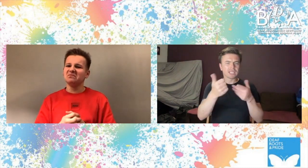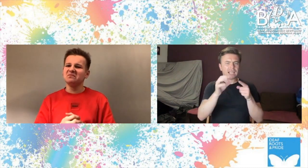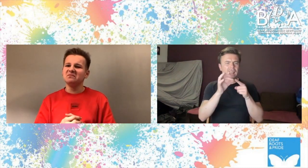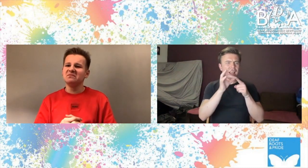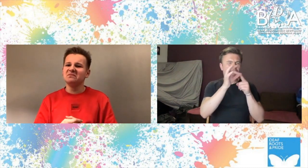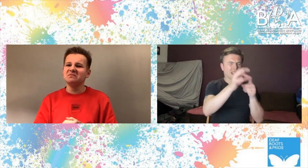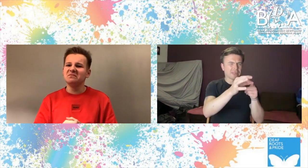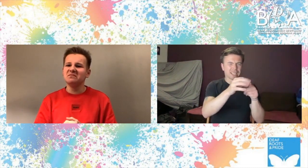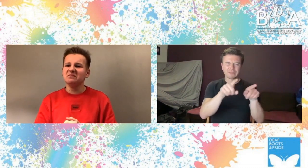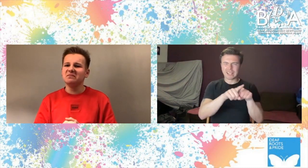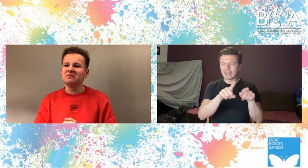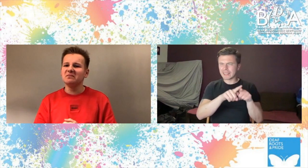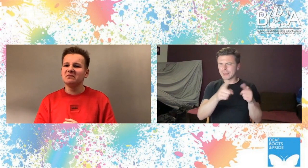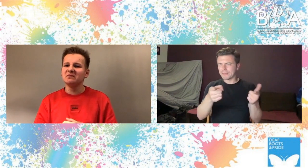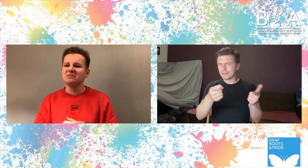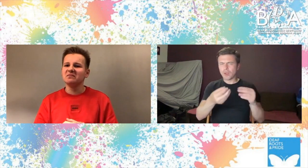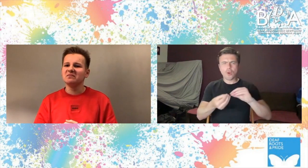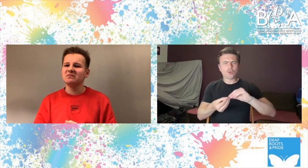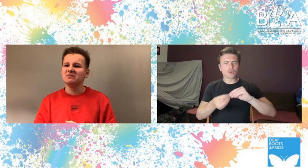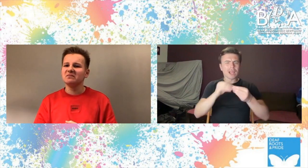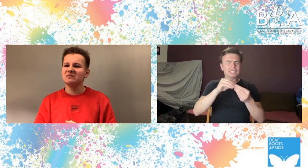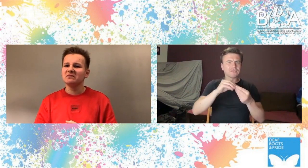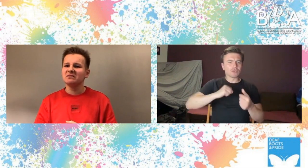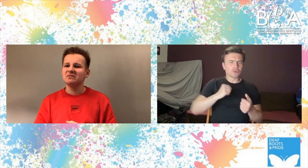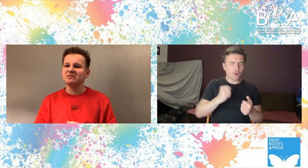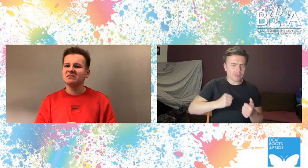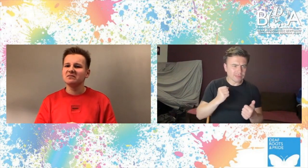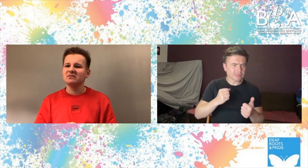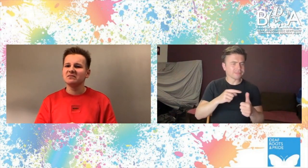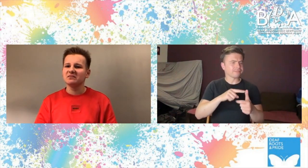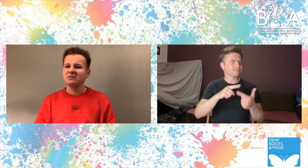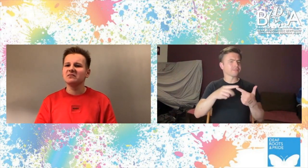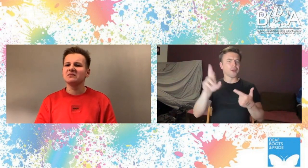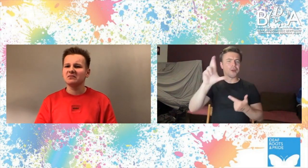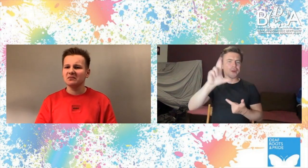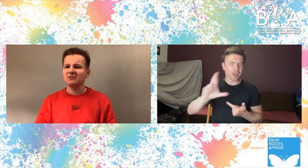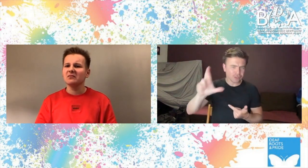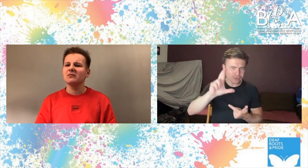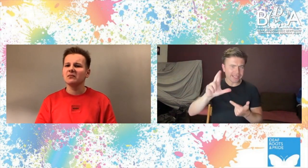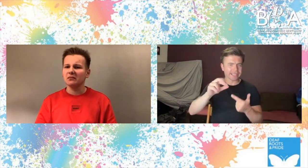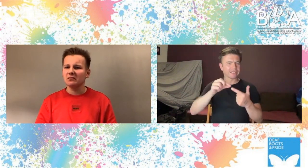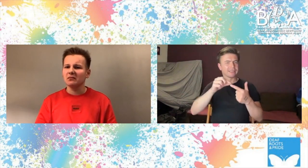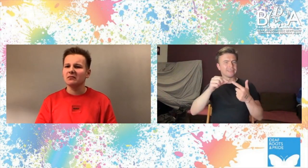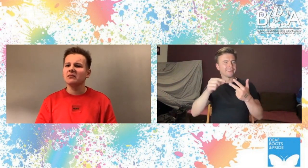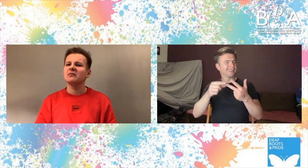Yes. I usually apply to bodies like Creative Scotland, the National Lottery,